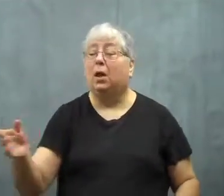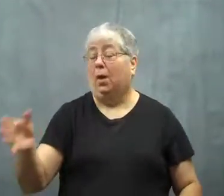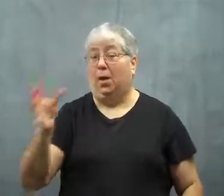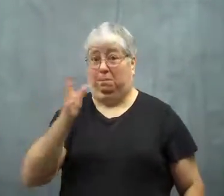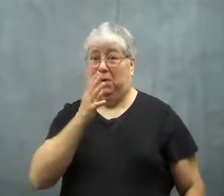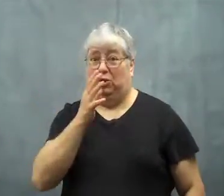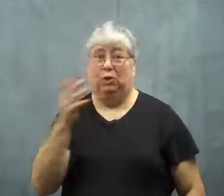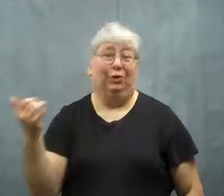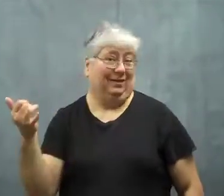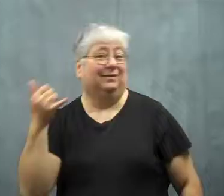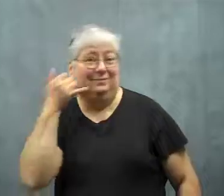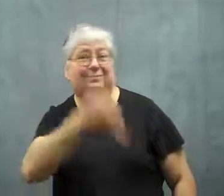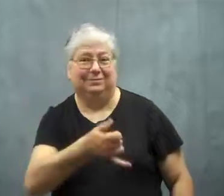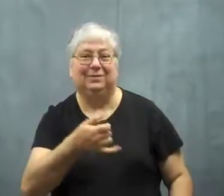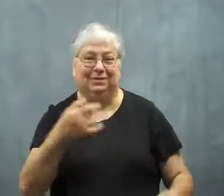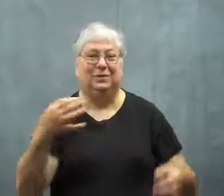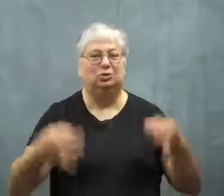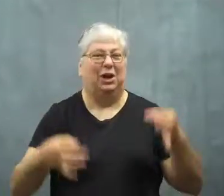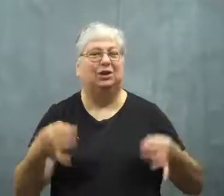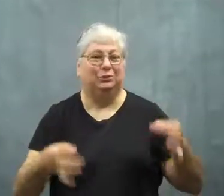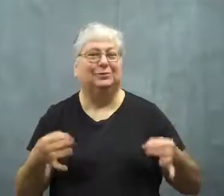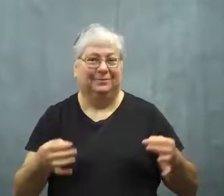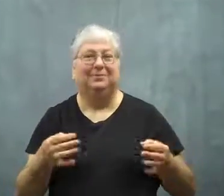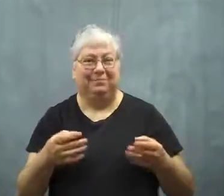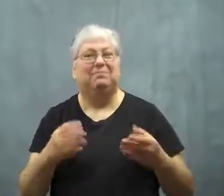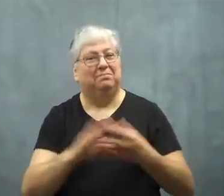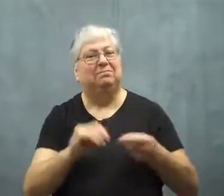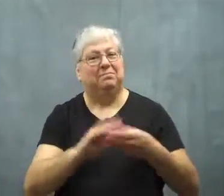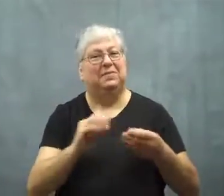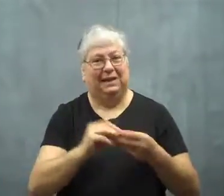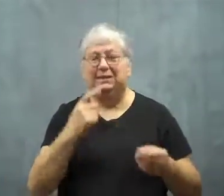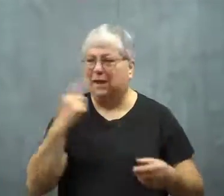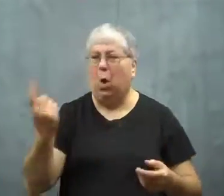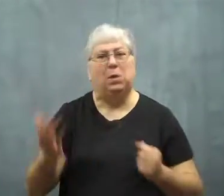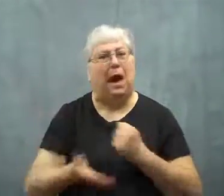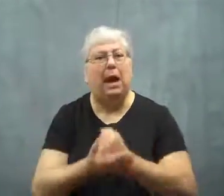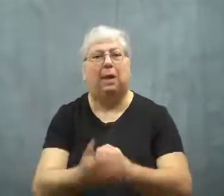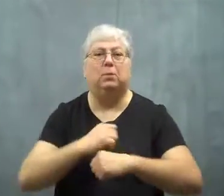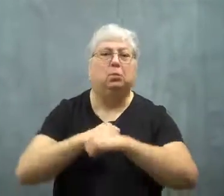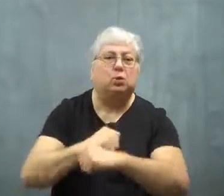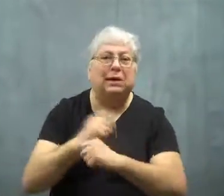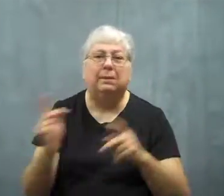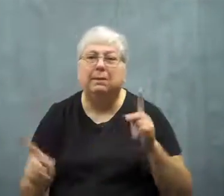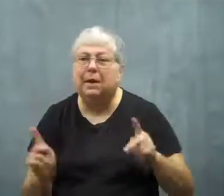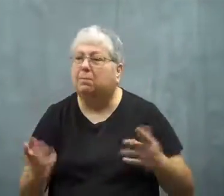His mother spoke to the judge by phone, saying he was always protective of people.